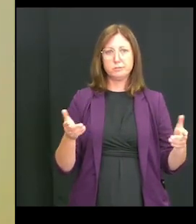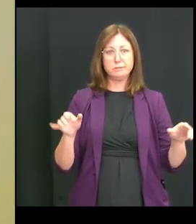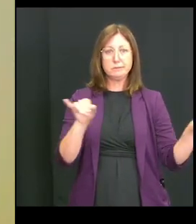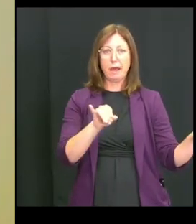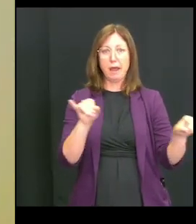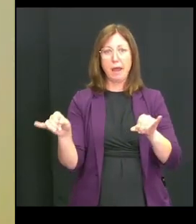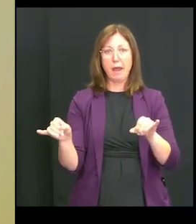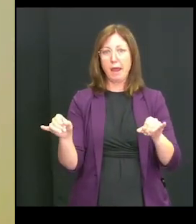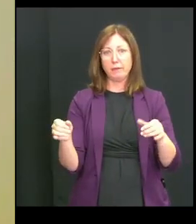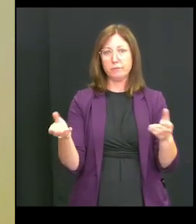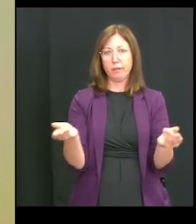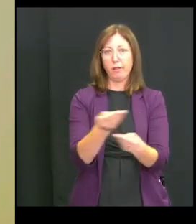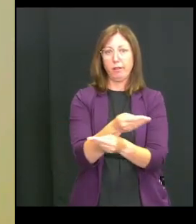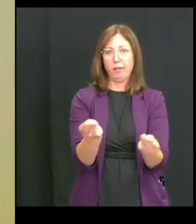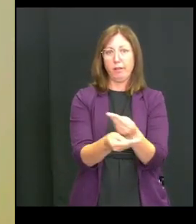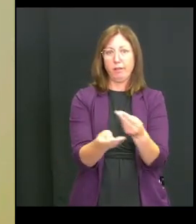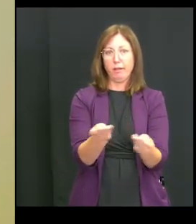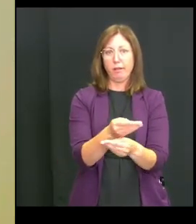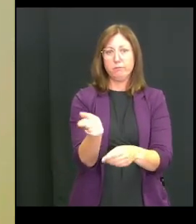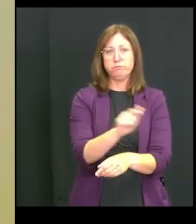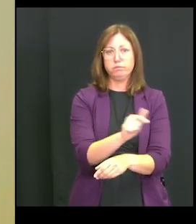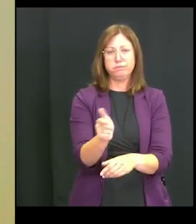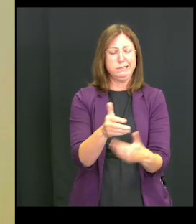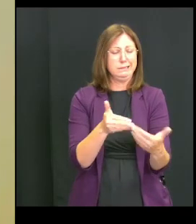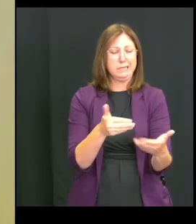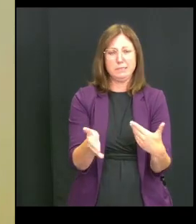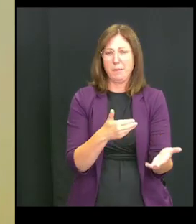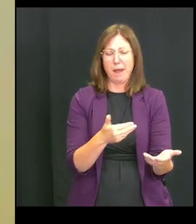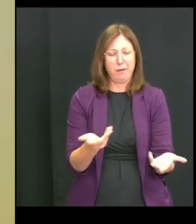essentially interchangeable and Americans didn't have a real choice.